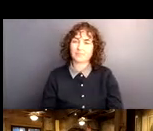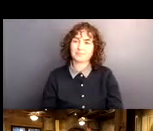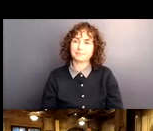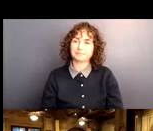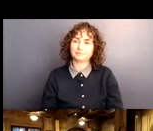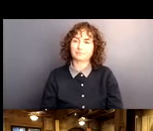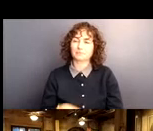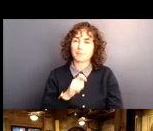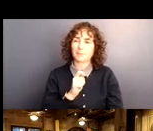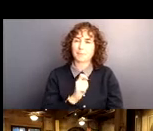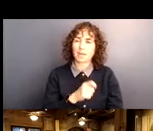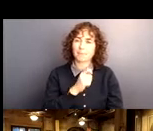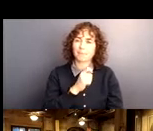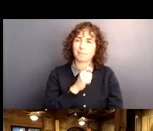(soft tone)